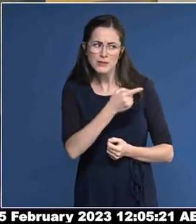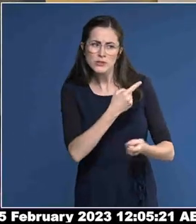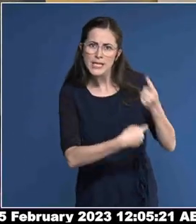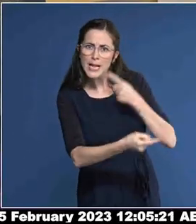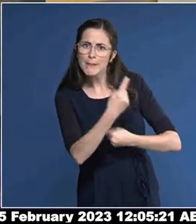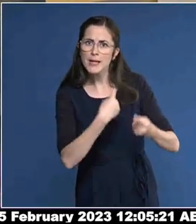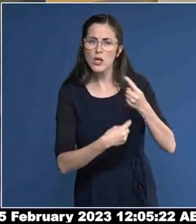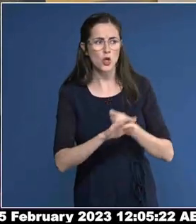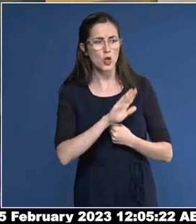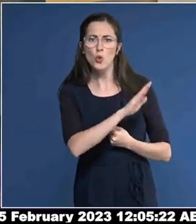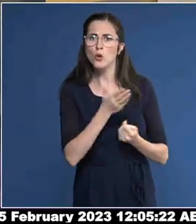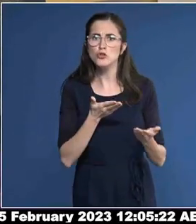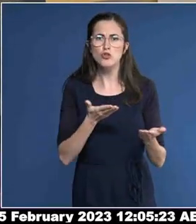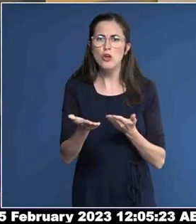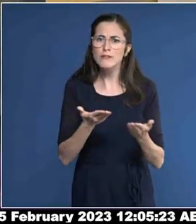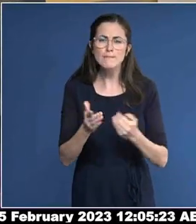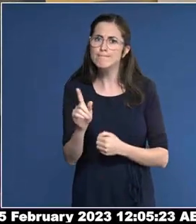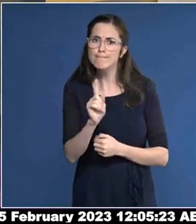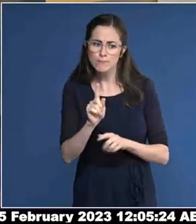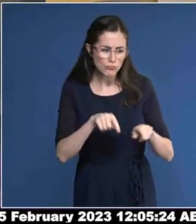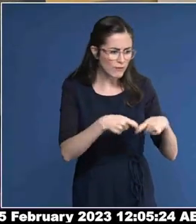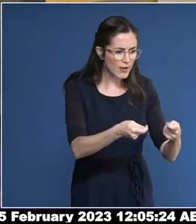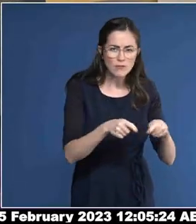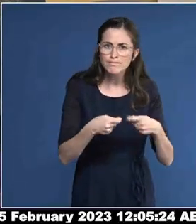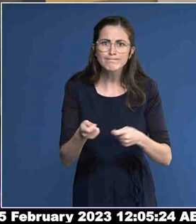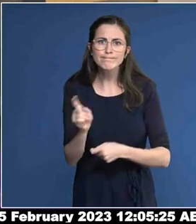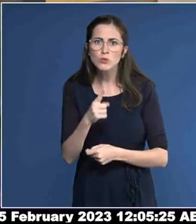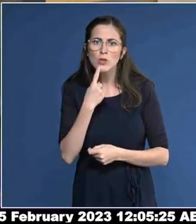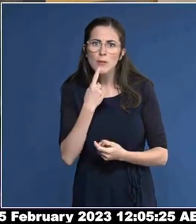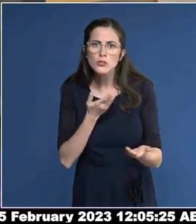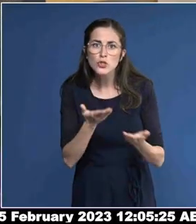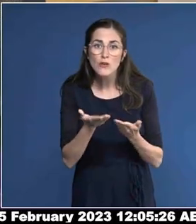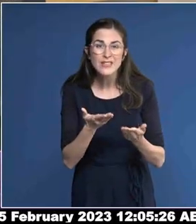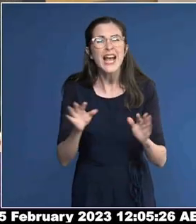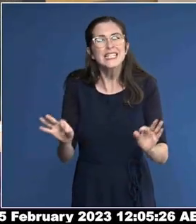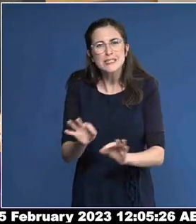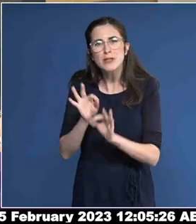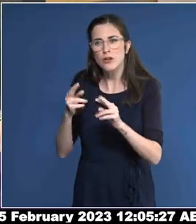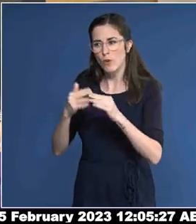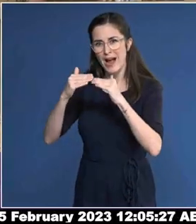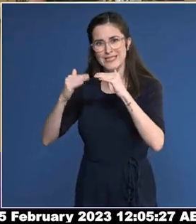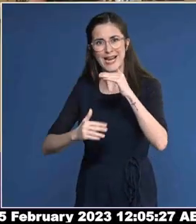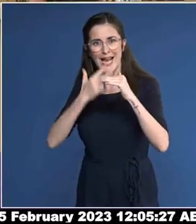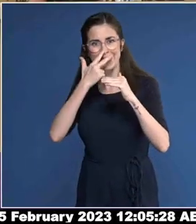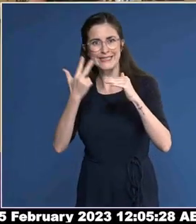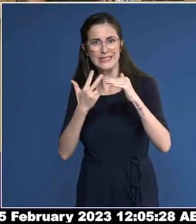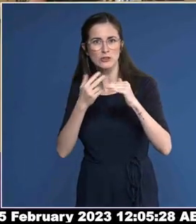services that you provide, but particularly the services directed to children and young people? MS BERRY: Certainly.